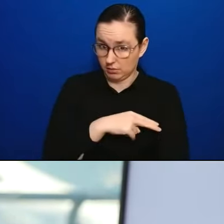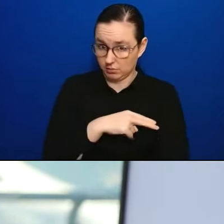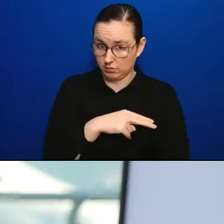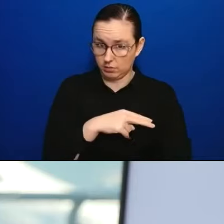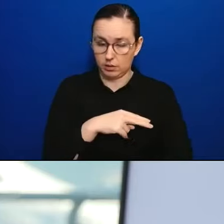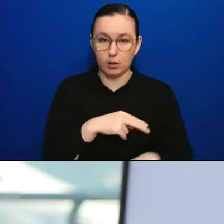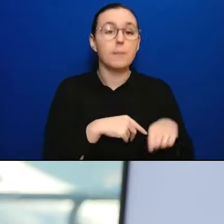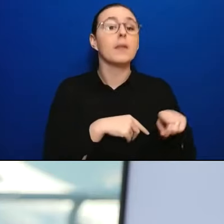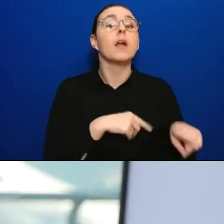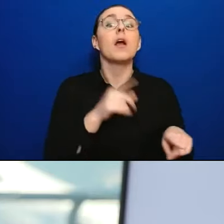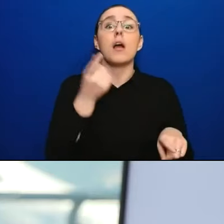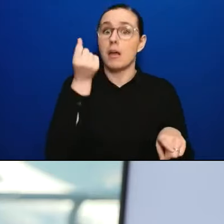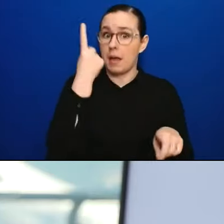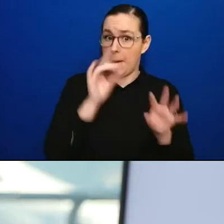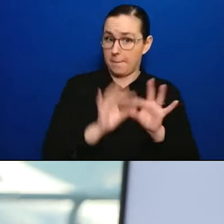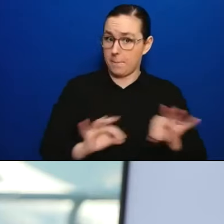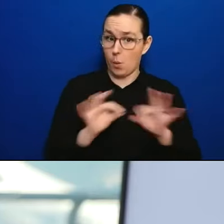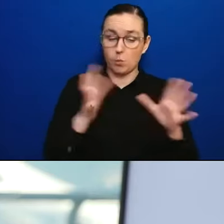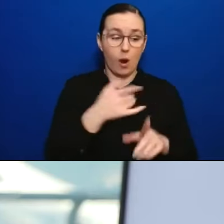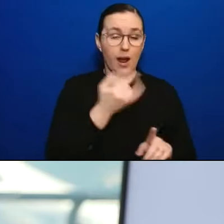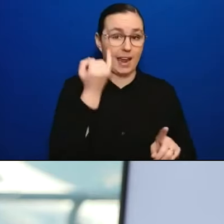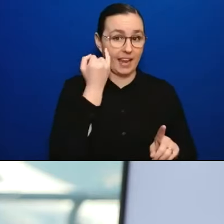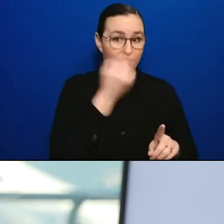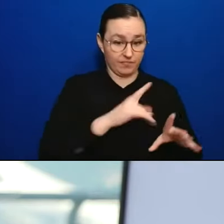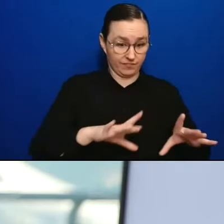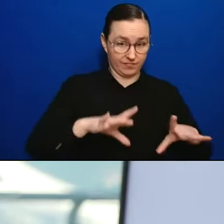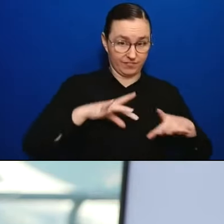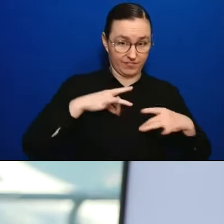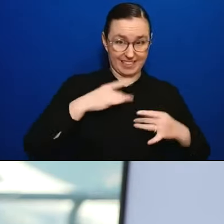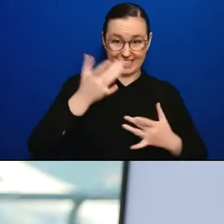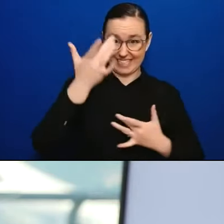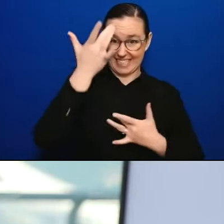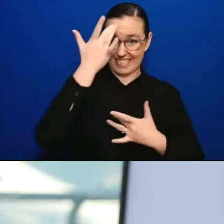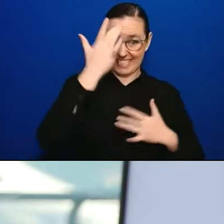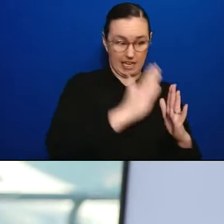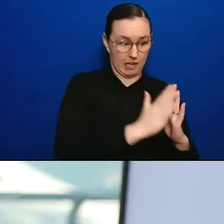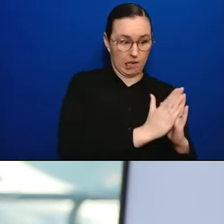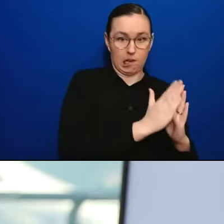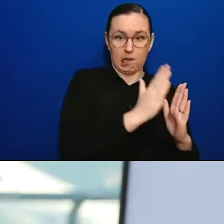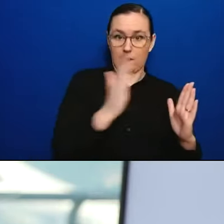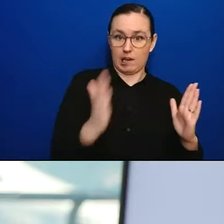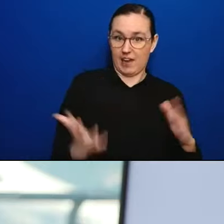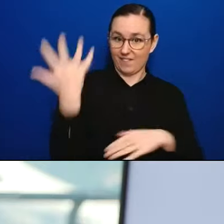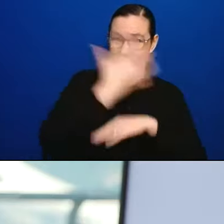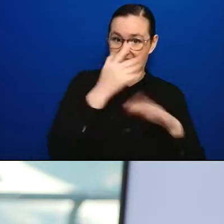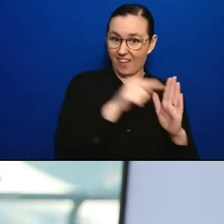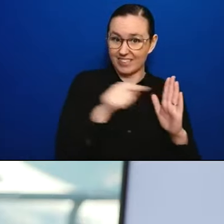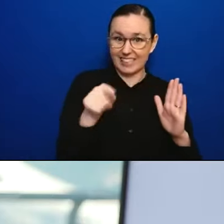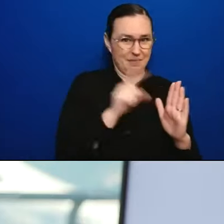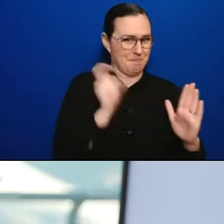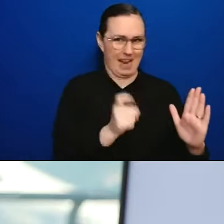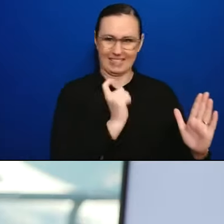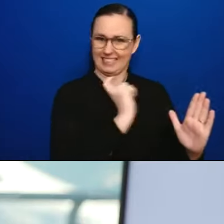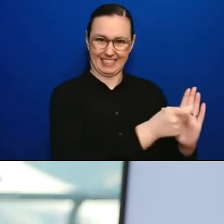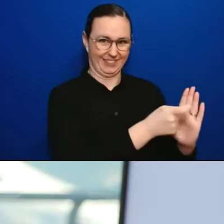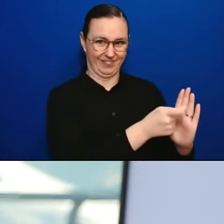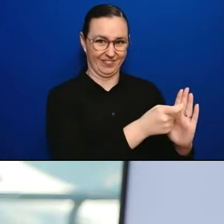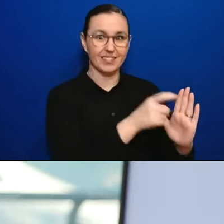be started within five days of symptom onset. So for that of course we need to make sure that we have